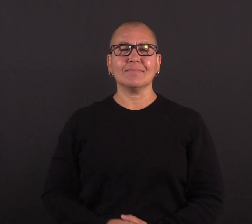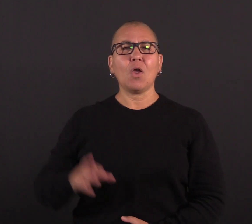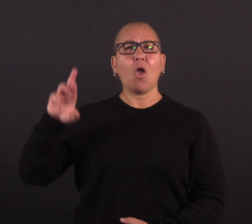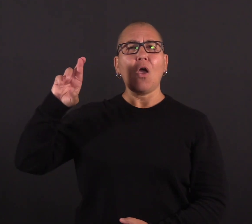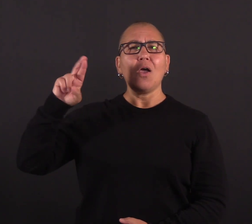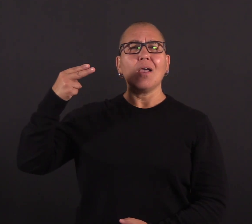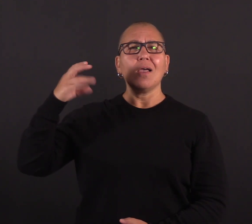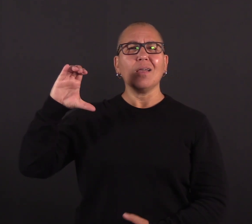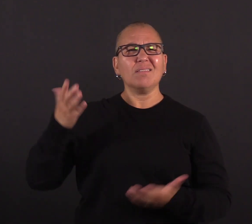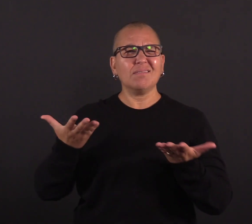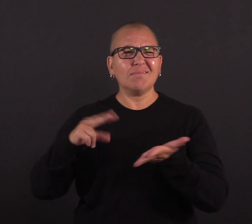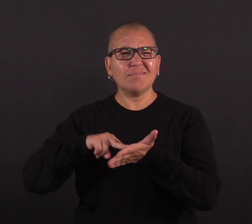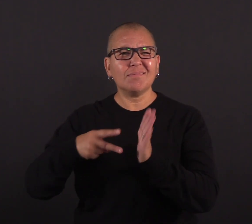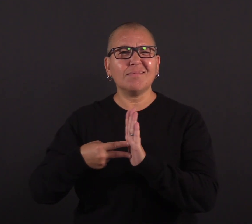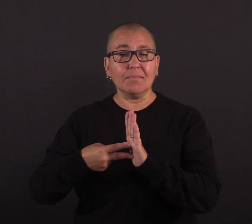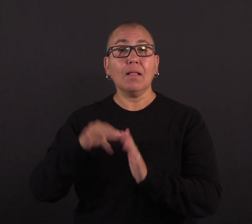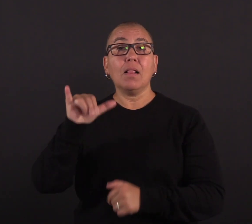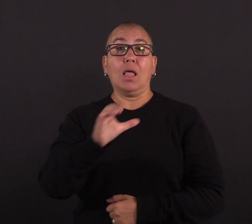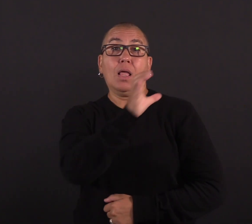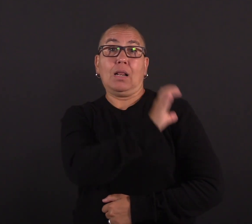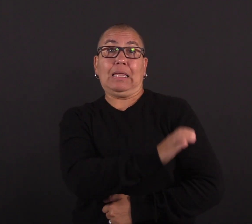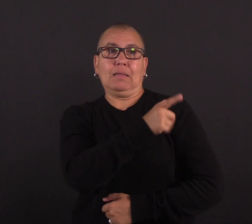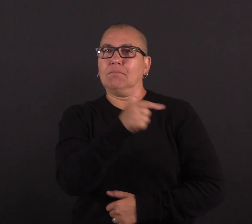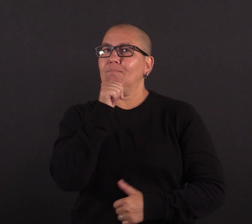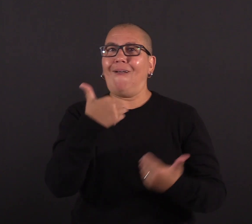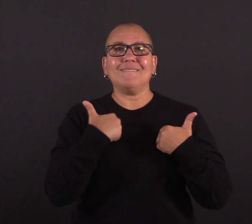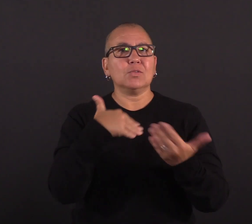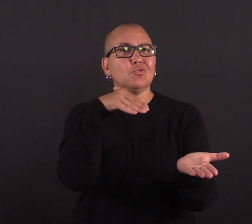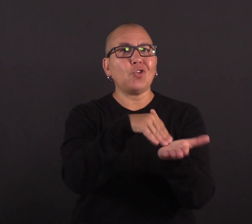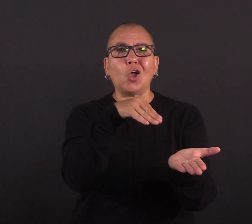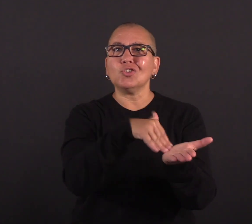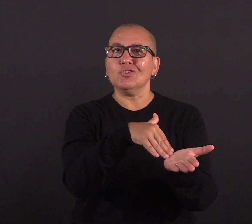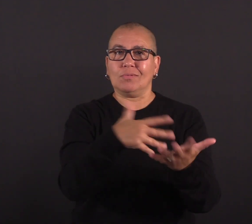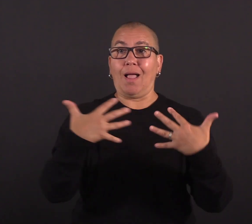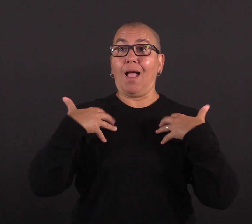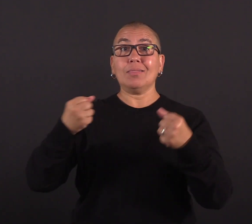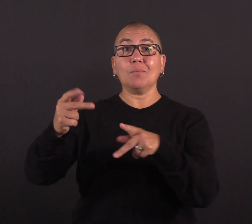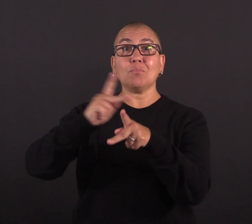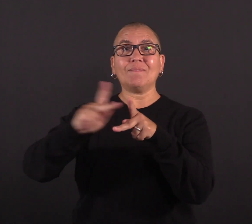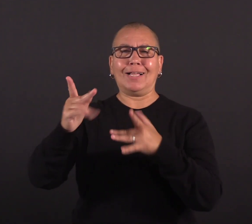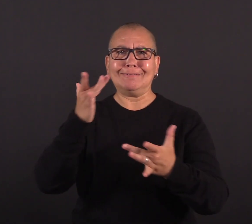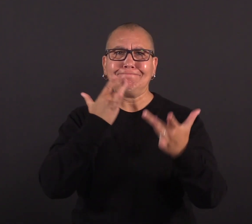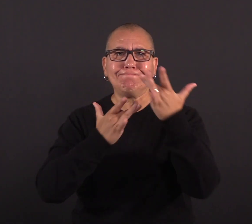What is an RHC? Q: Where can I get vaccines? etc.). An RHC is a clinic located in a Health Professional